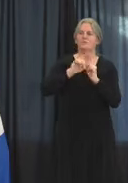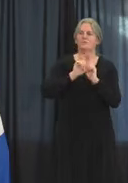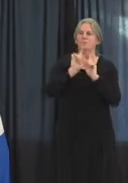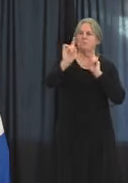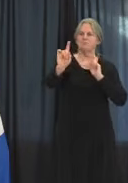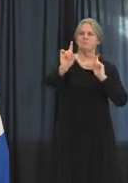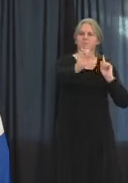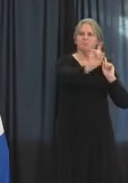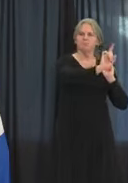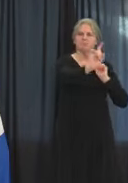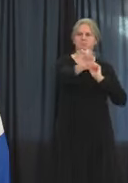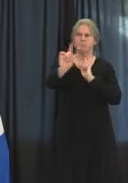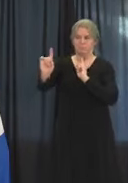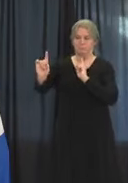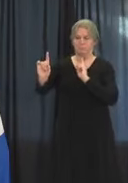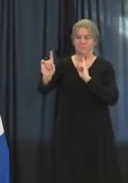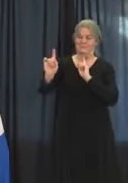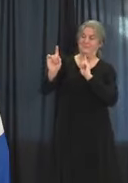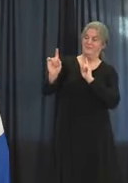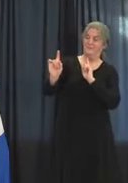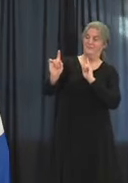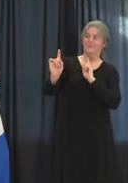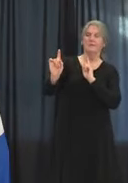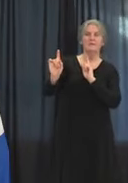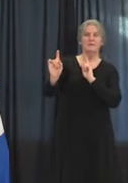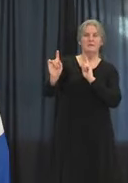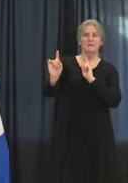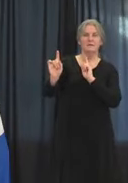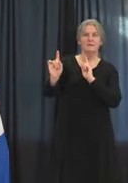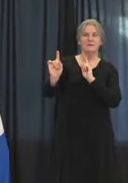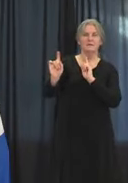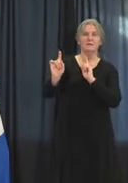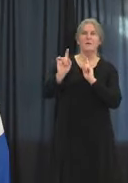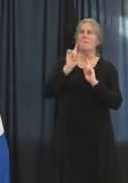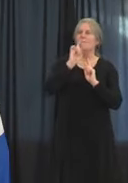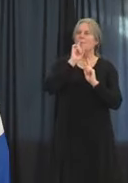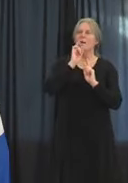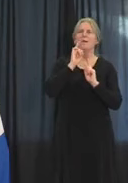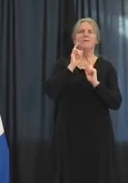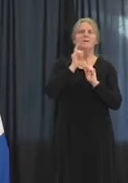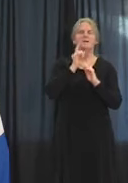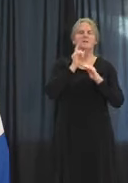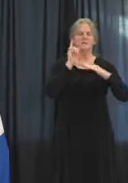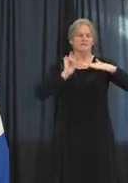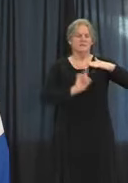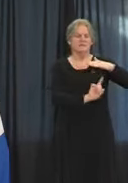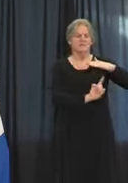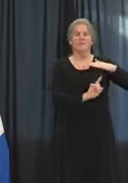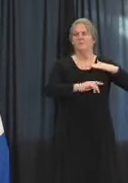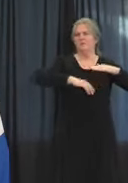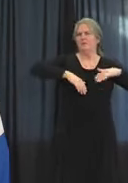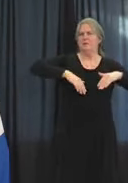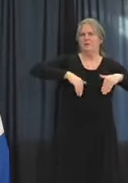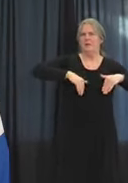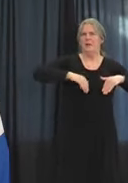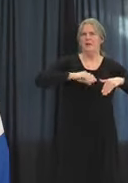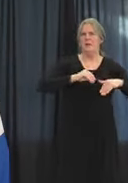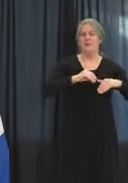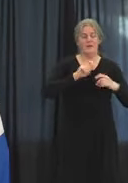spacing. But not self isolation unless in